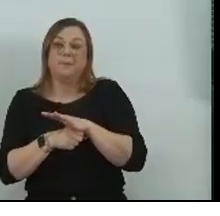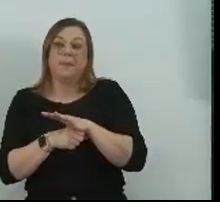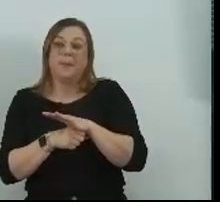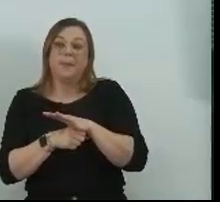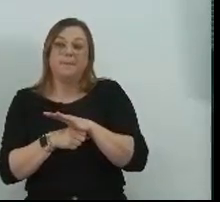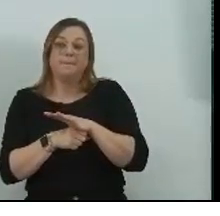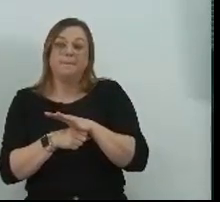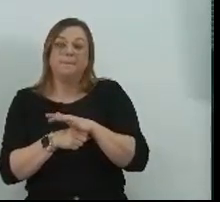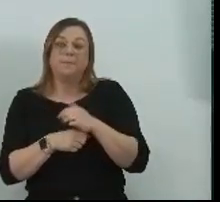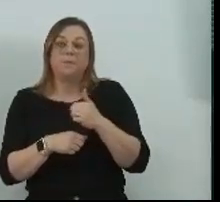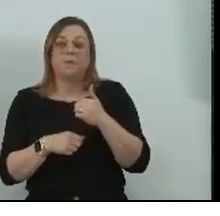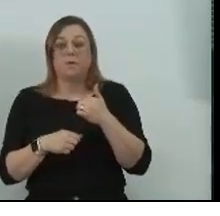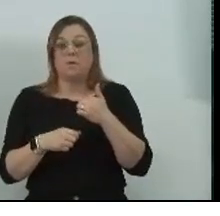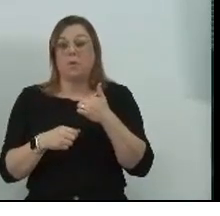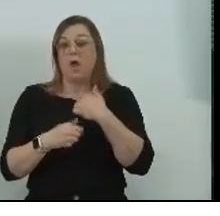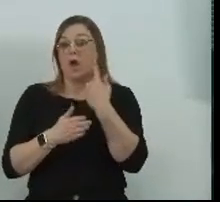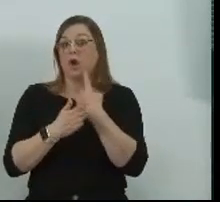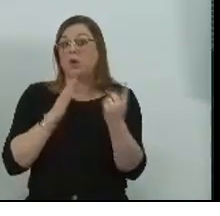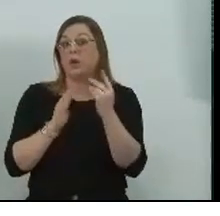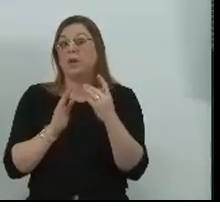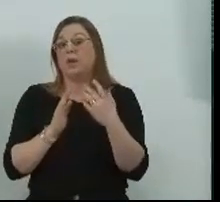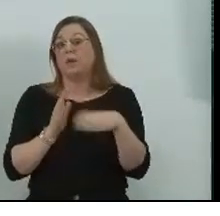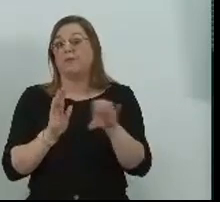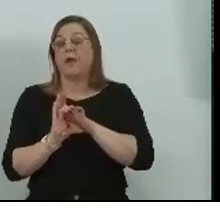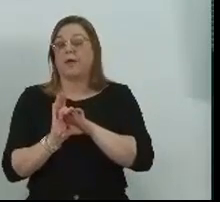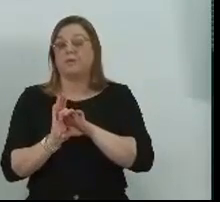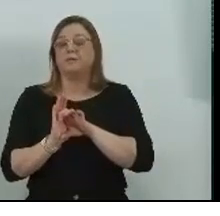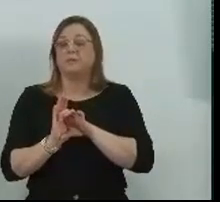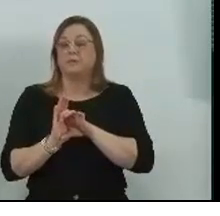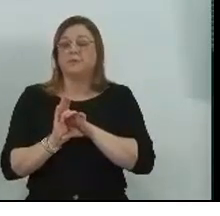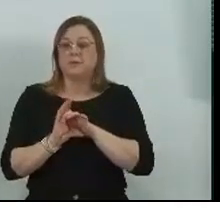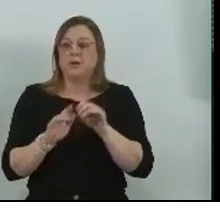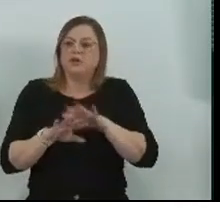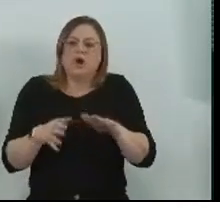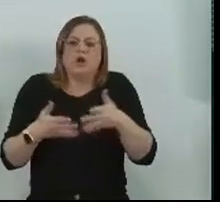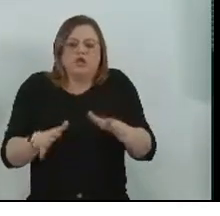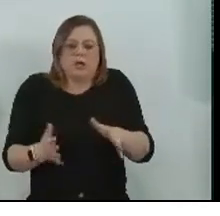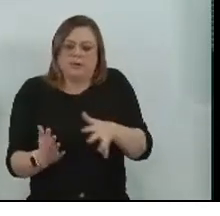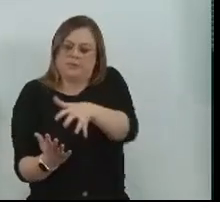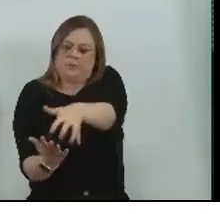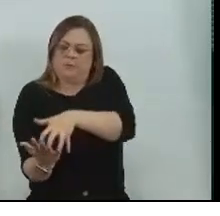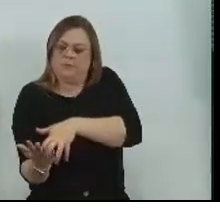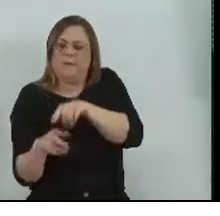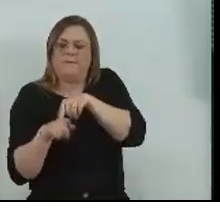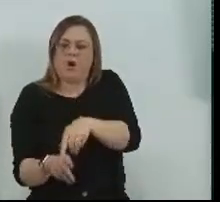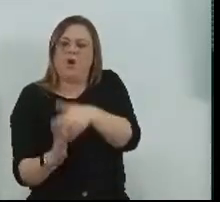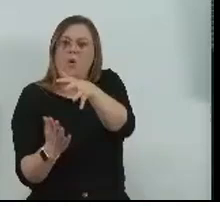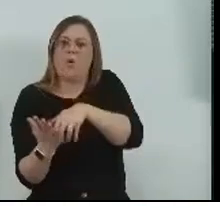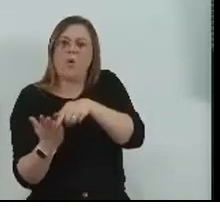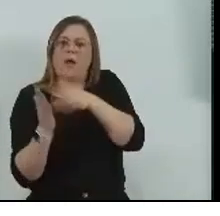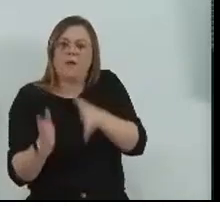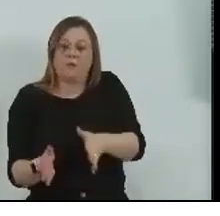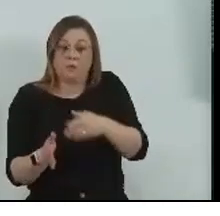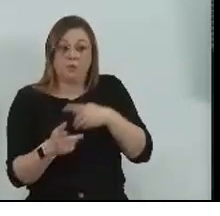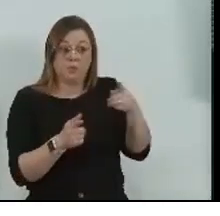you know, unique as a brand in that there's a lot it's not just a words on a page that we have to adhere to it. There is an act of Parliament that says